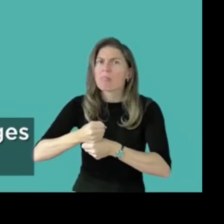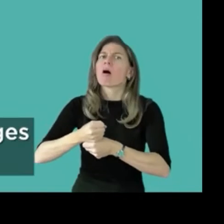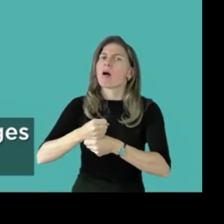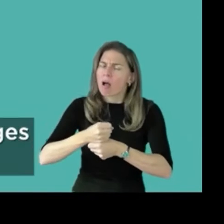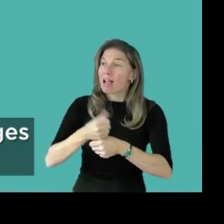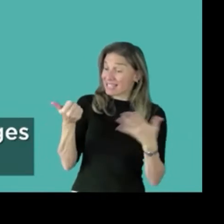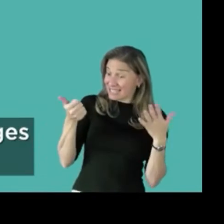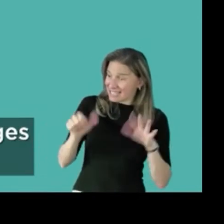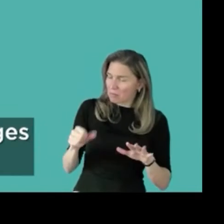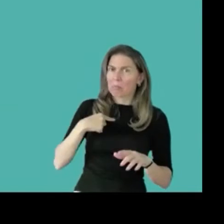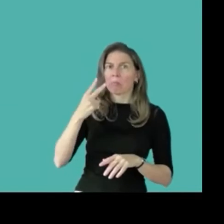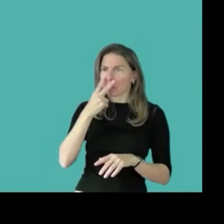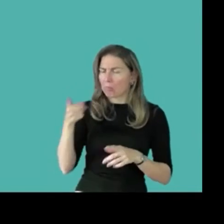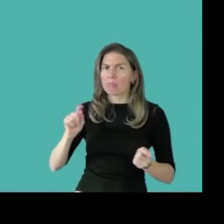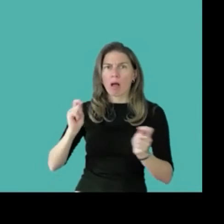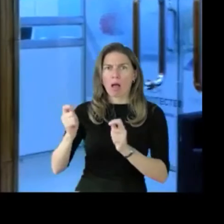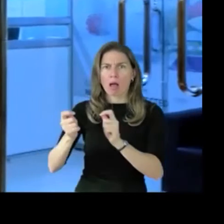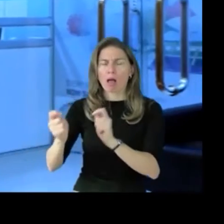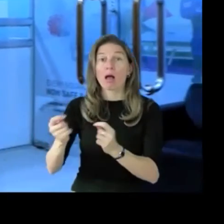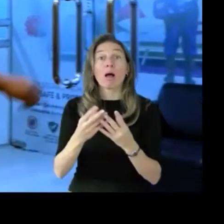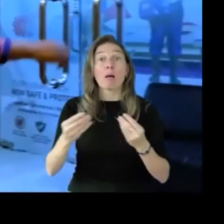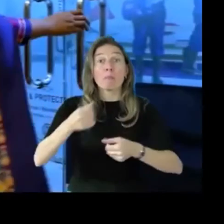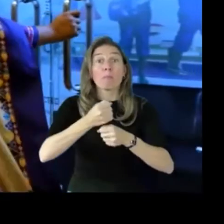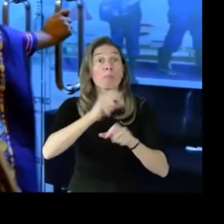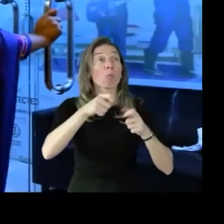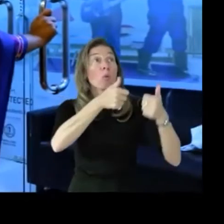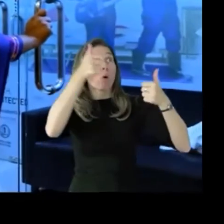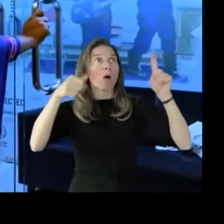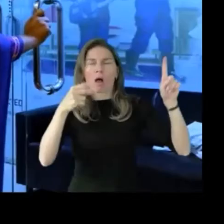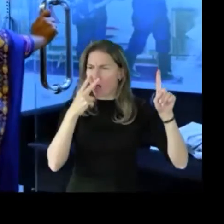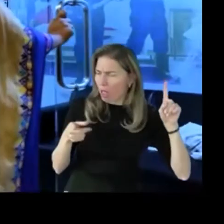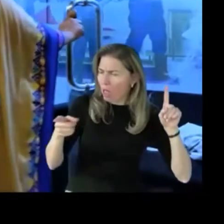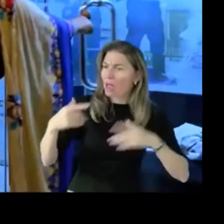that was coming as employers are now aware of disability-related rights